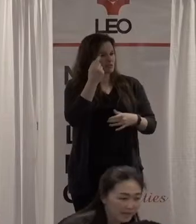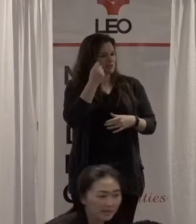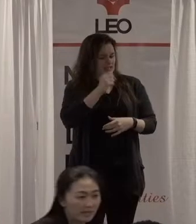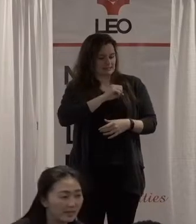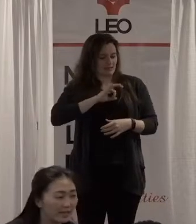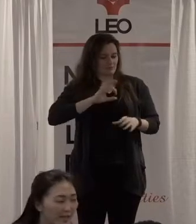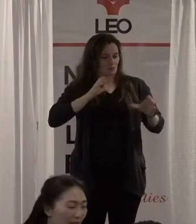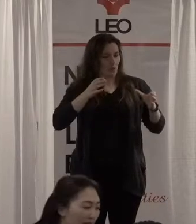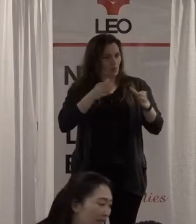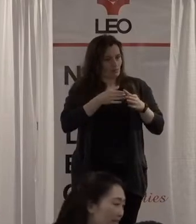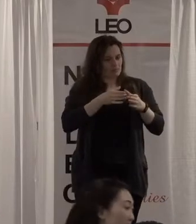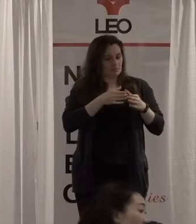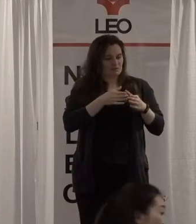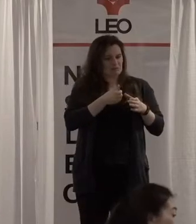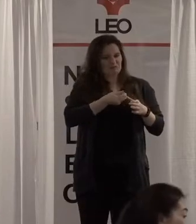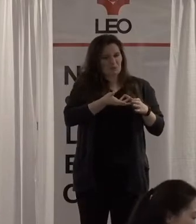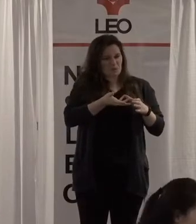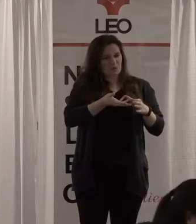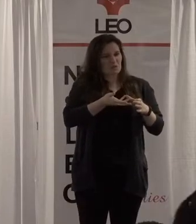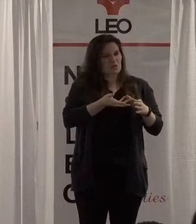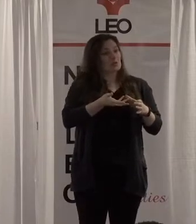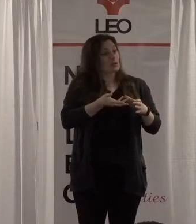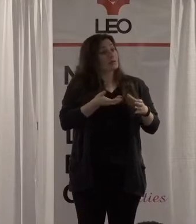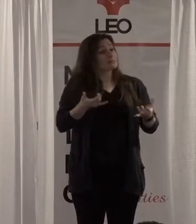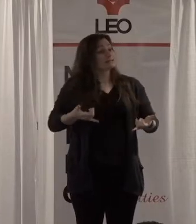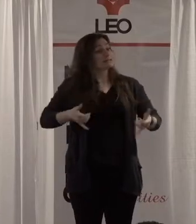WE HAVE BEEN ABLE TO, OVER THE YEARS,